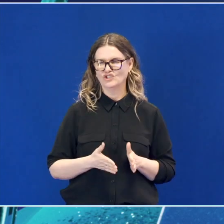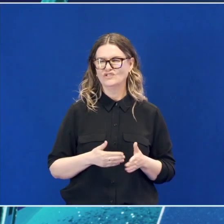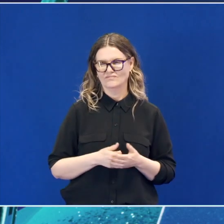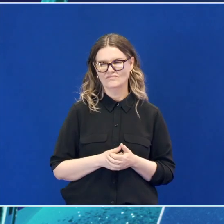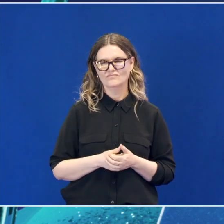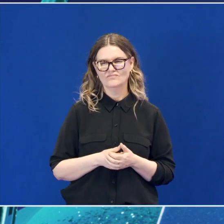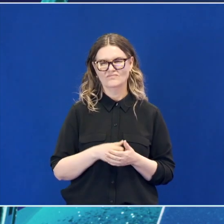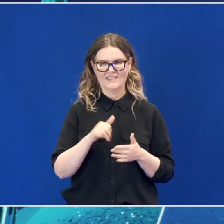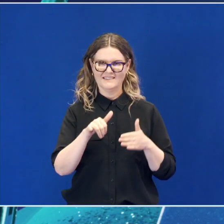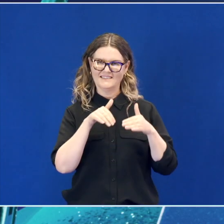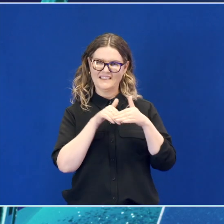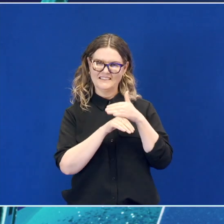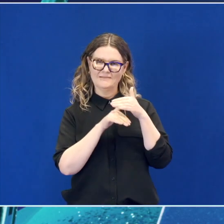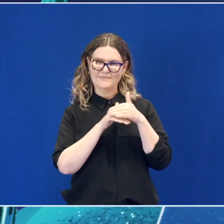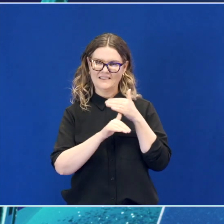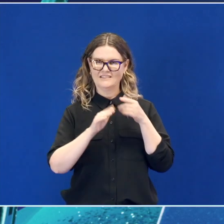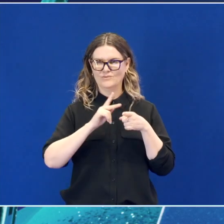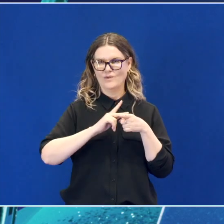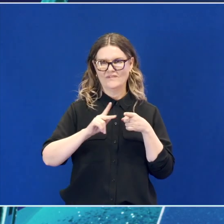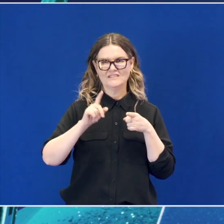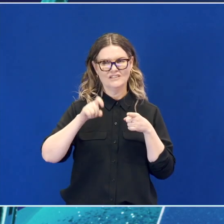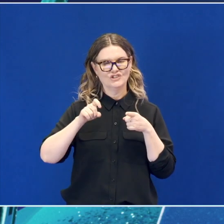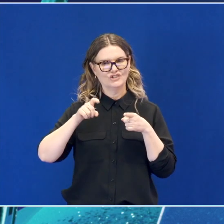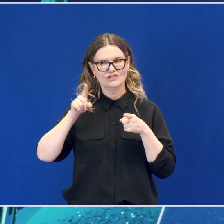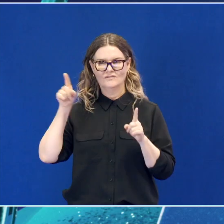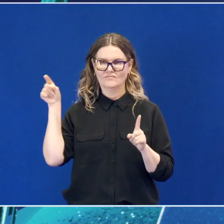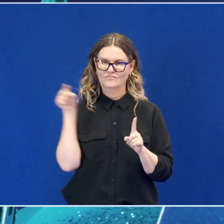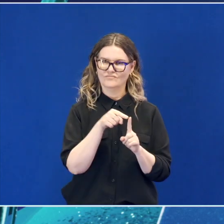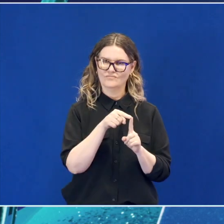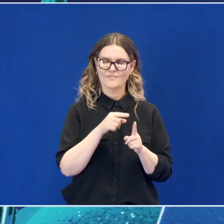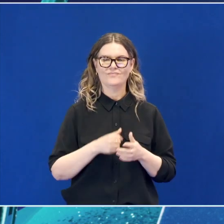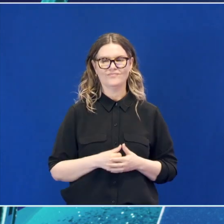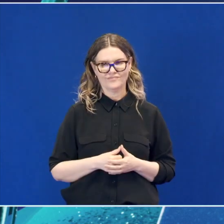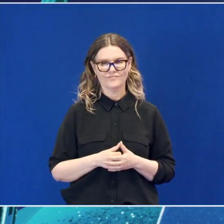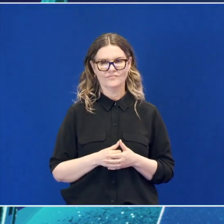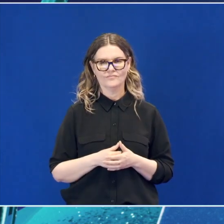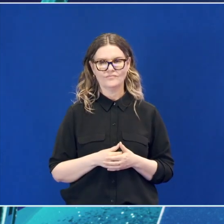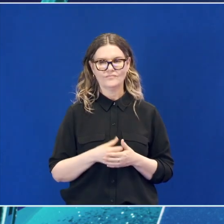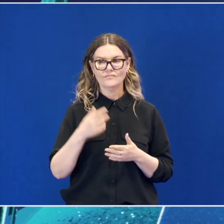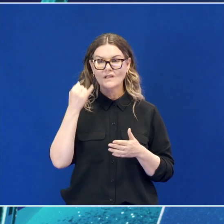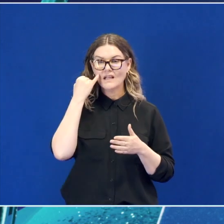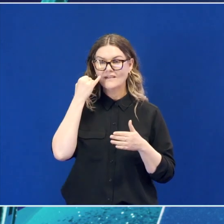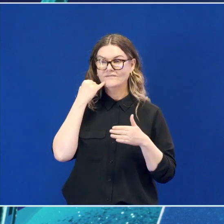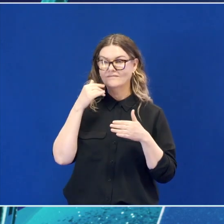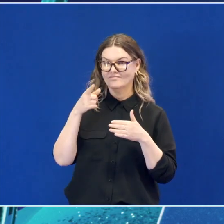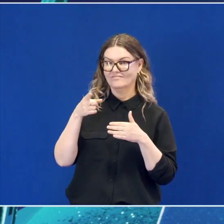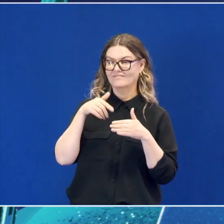But if they're constantly spending their time evaluating alt text and doing accessibility audits manually,